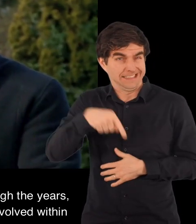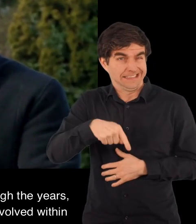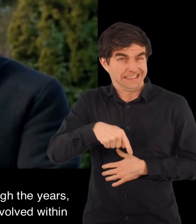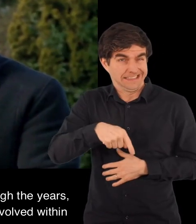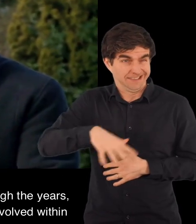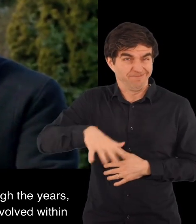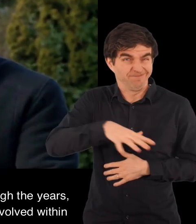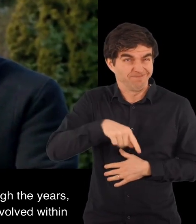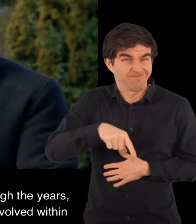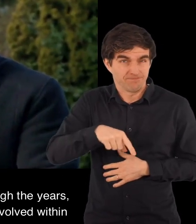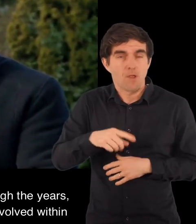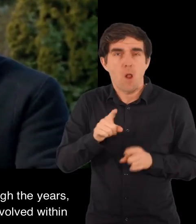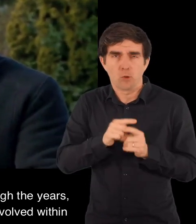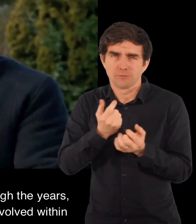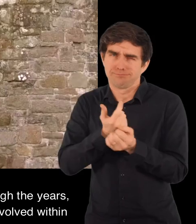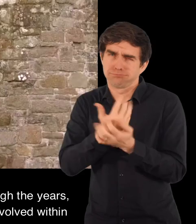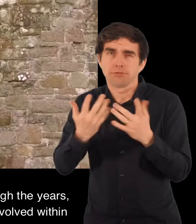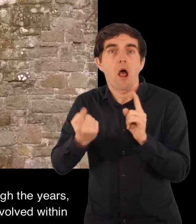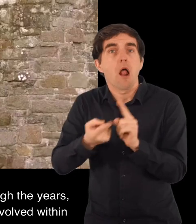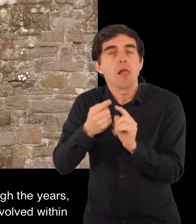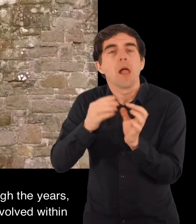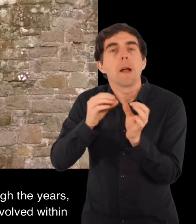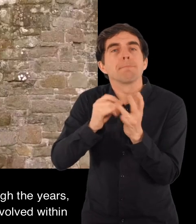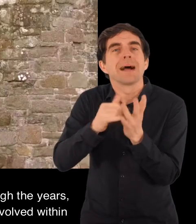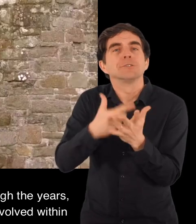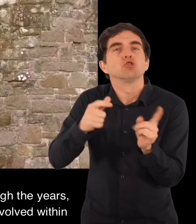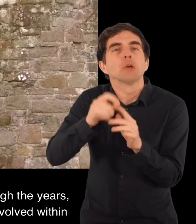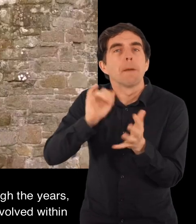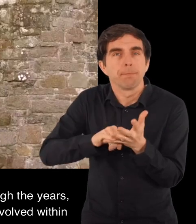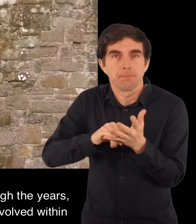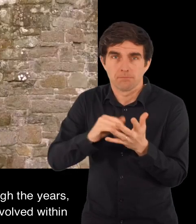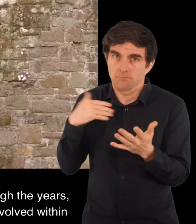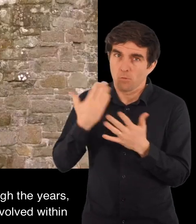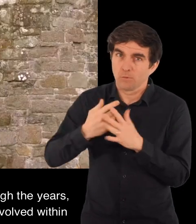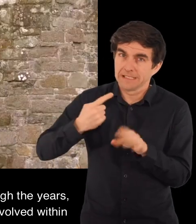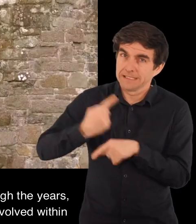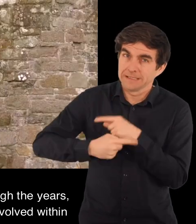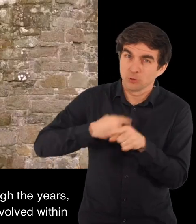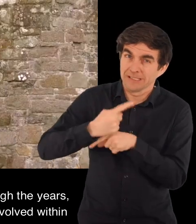there are other bishops down through the years, from other families who became involved within